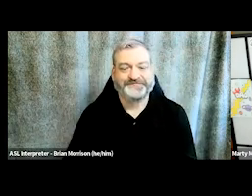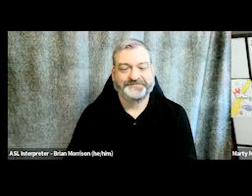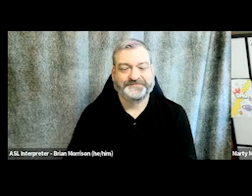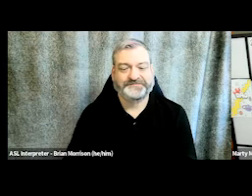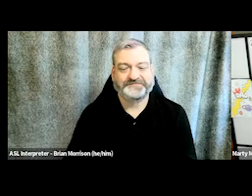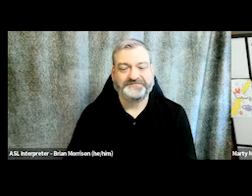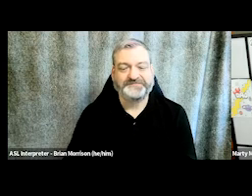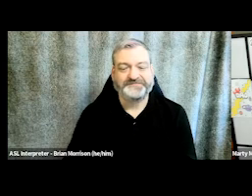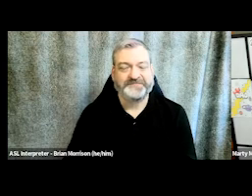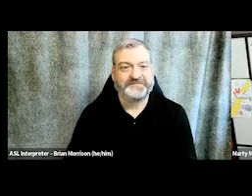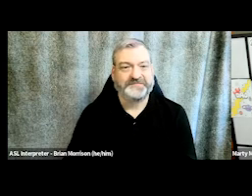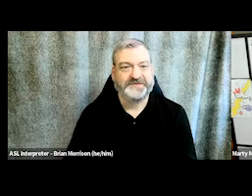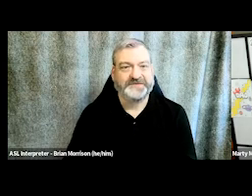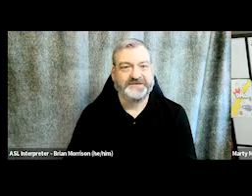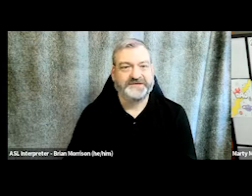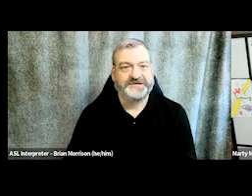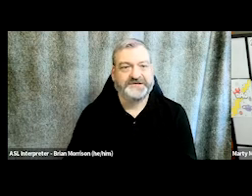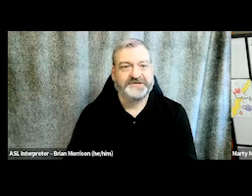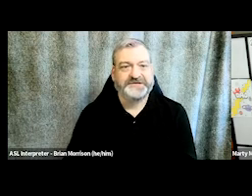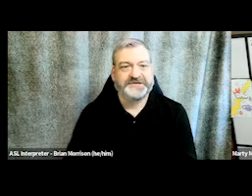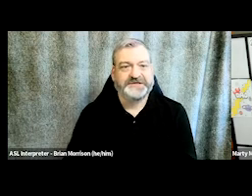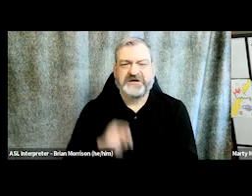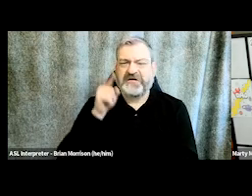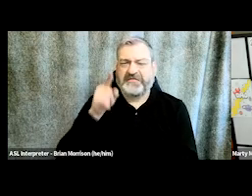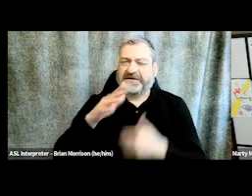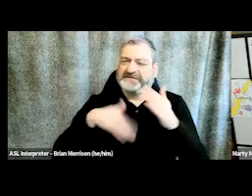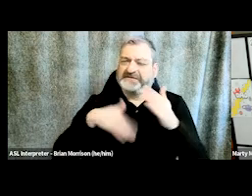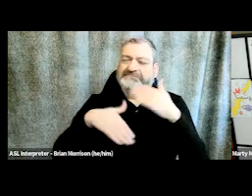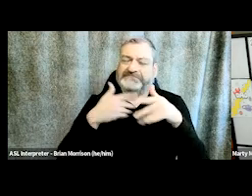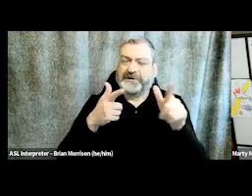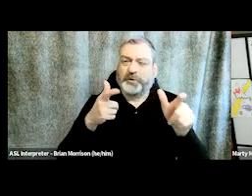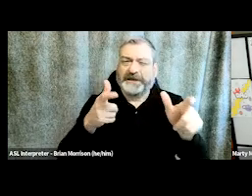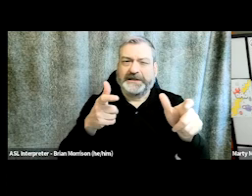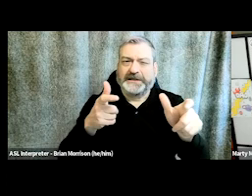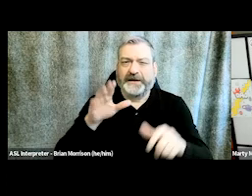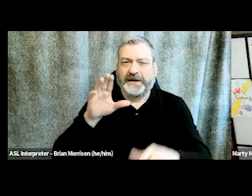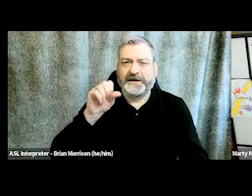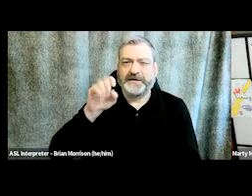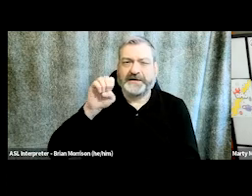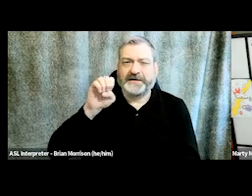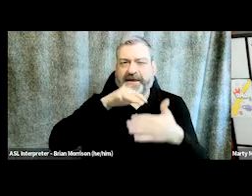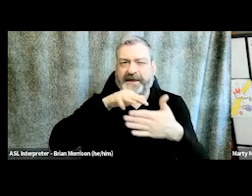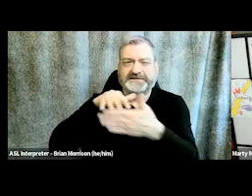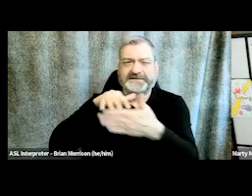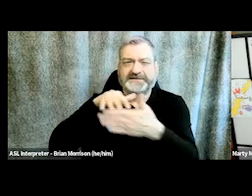So I'm going to move fairly quickly through this case study, but this is what Tamman does.